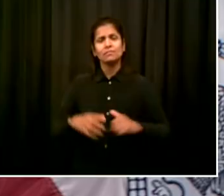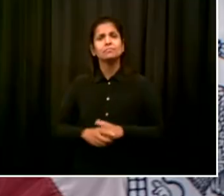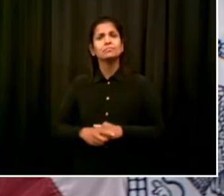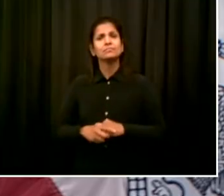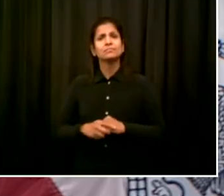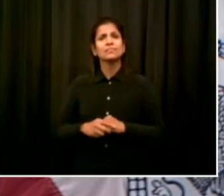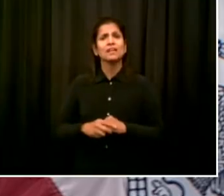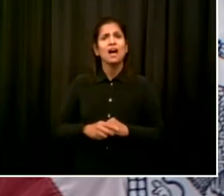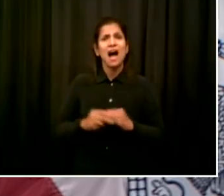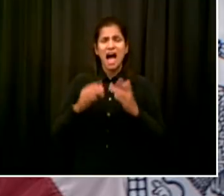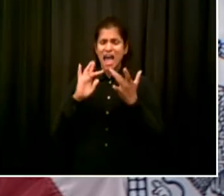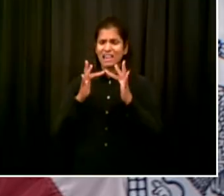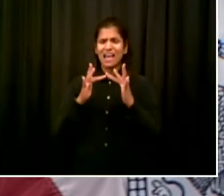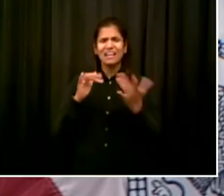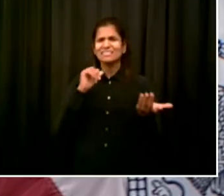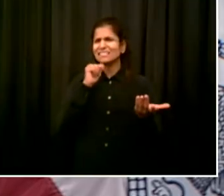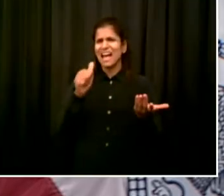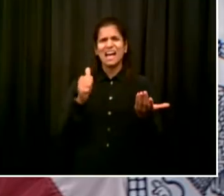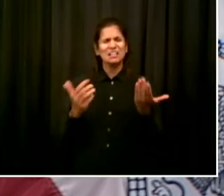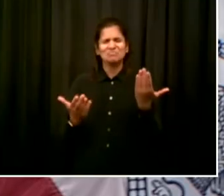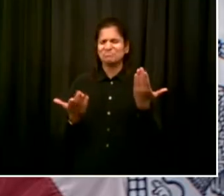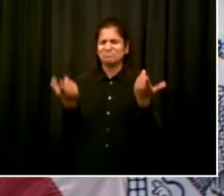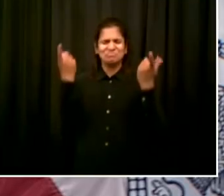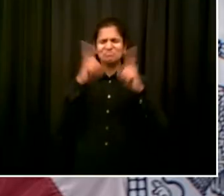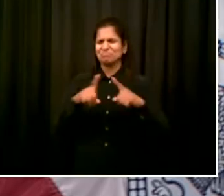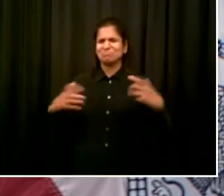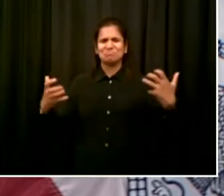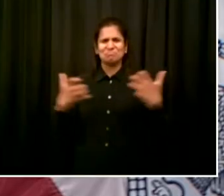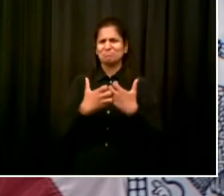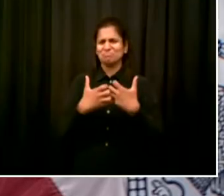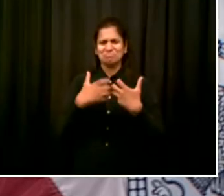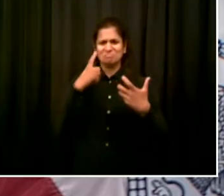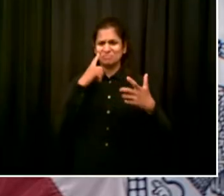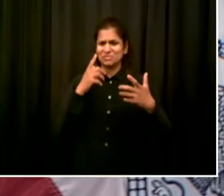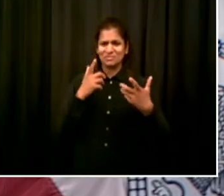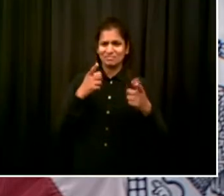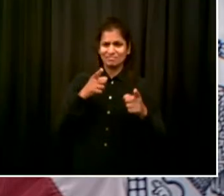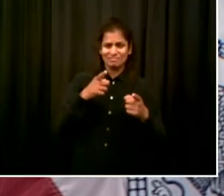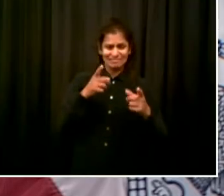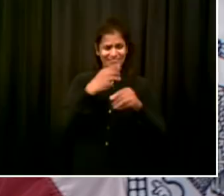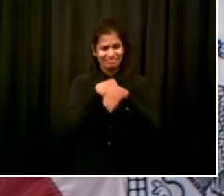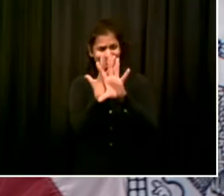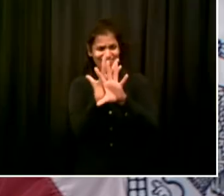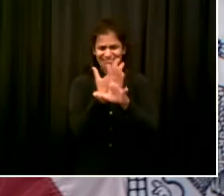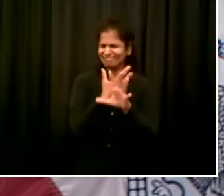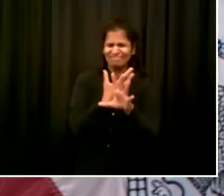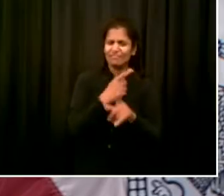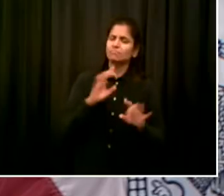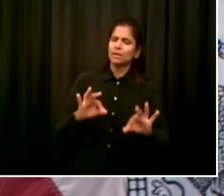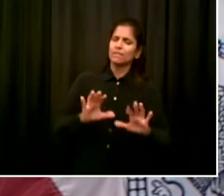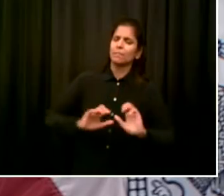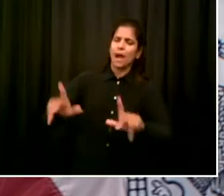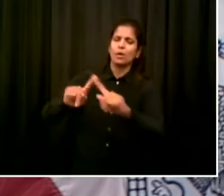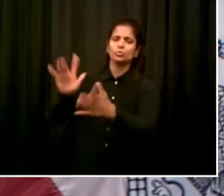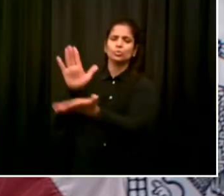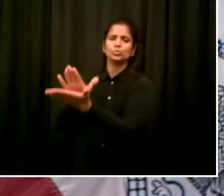THEY WANT TO TALK TO ME ABOUT THA. T I HAVE ONT MET A TEACHER YET OR DOESN'T WANT TO GO BACK BECAUSE THEY ARE DEVOTED TO THE KIDS AND THEY KNOW THAT